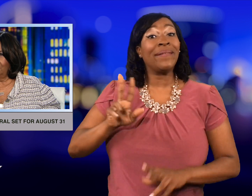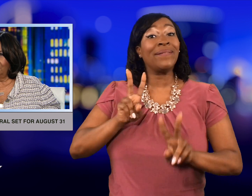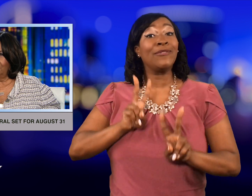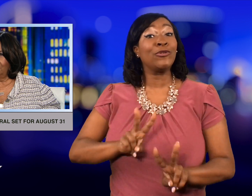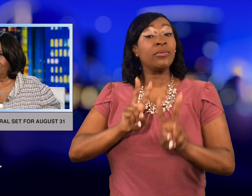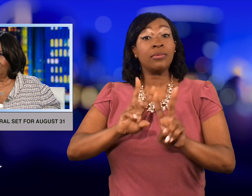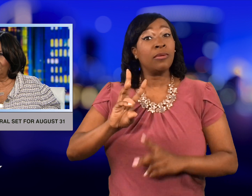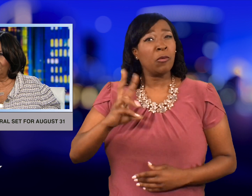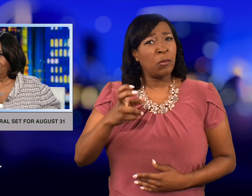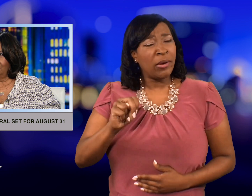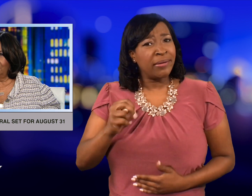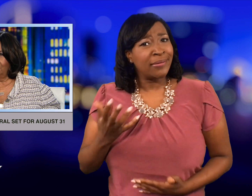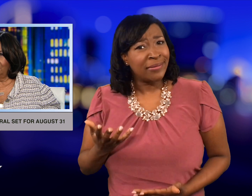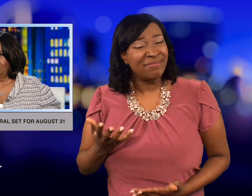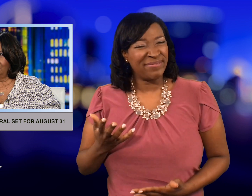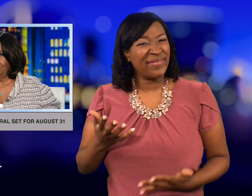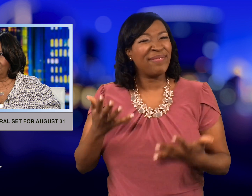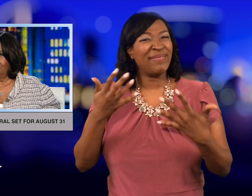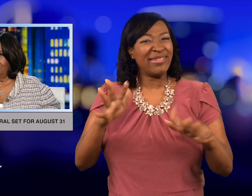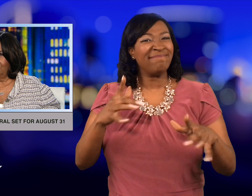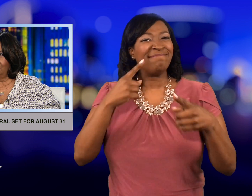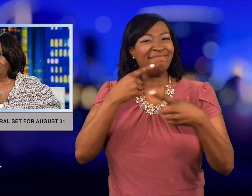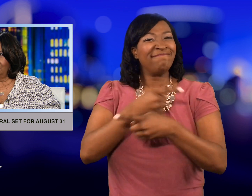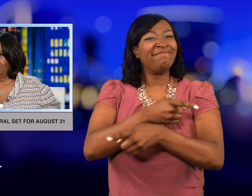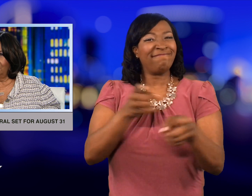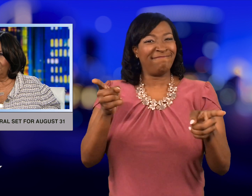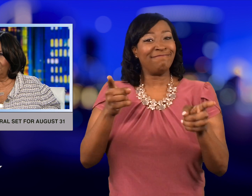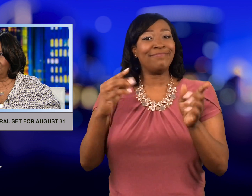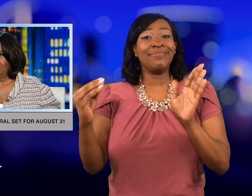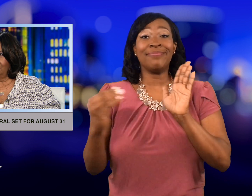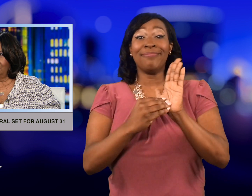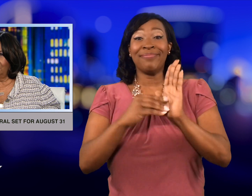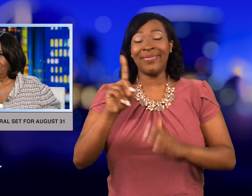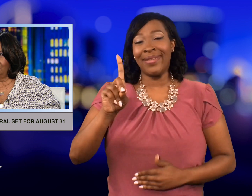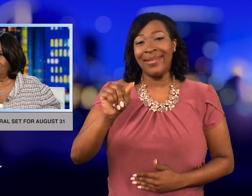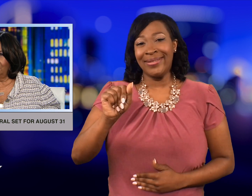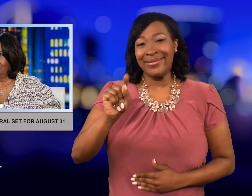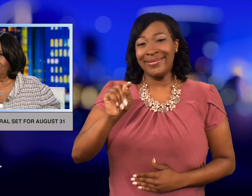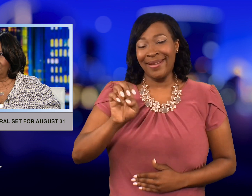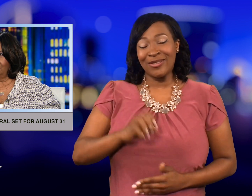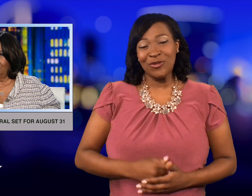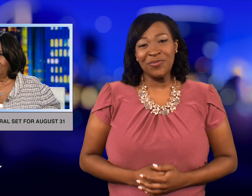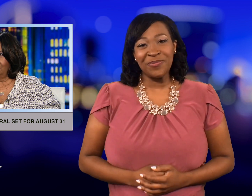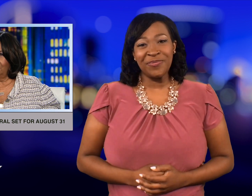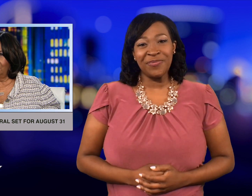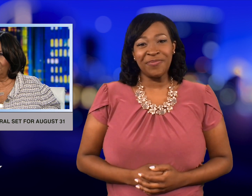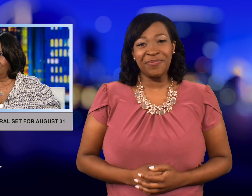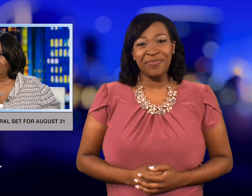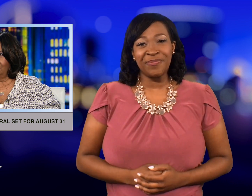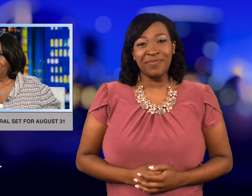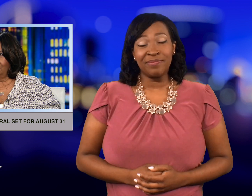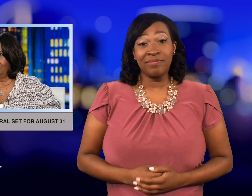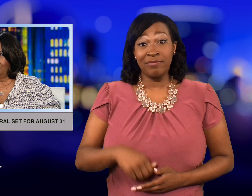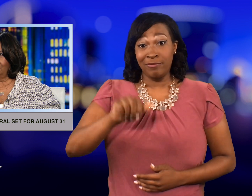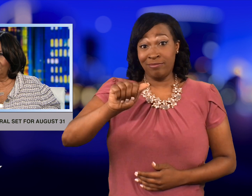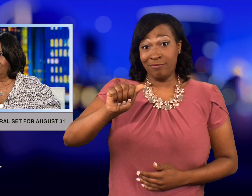Dates have now been announced for her funeral.